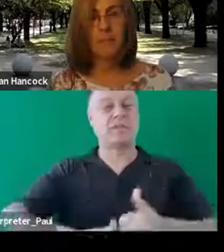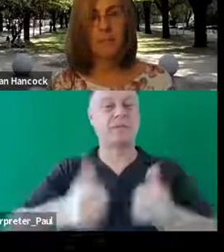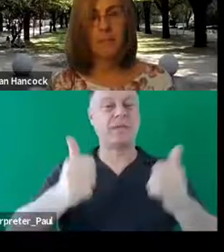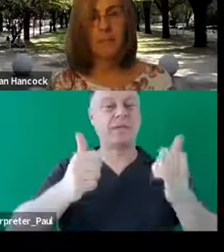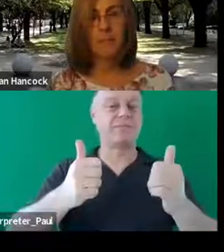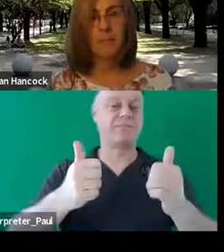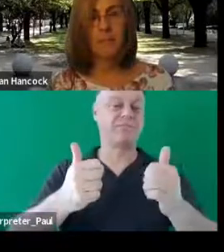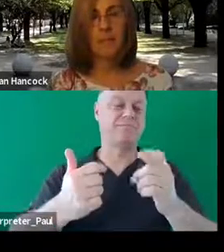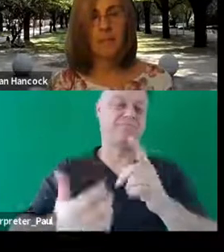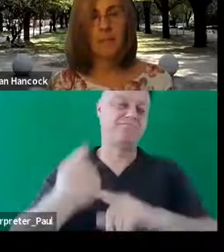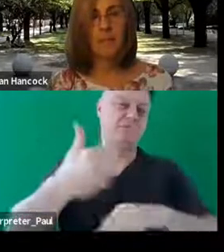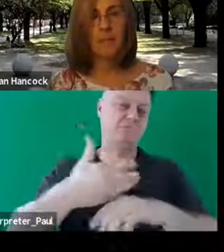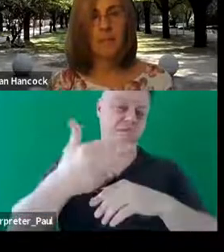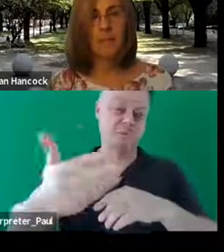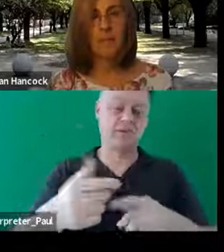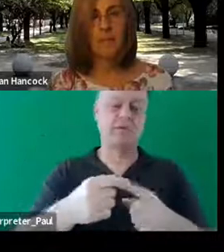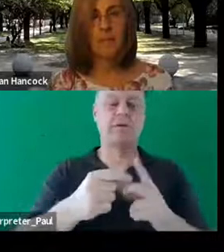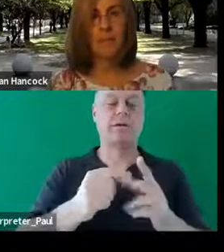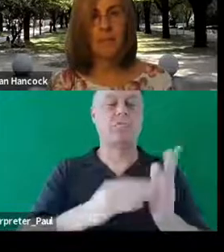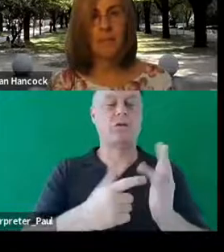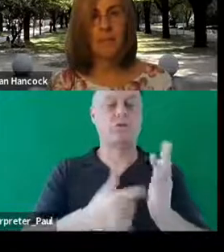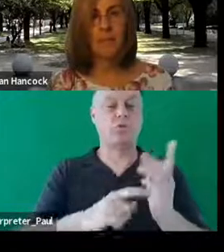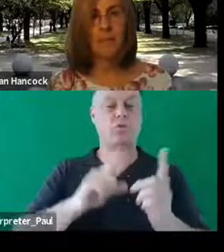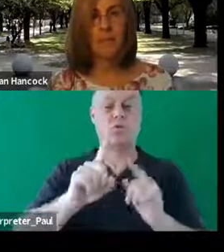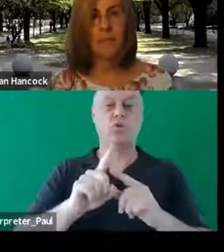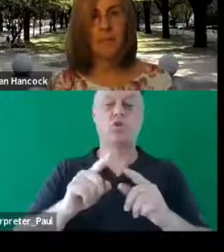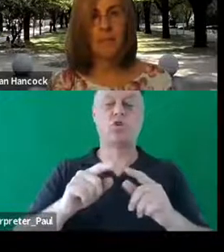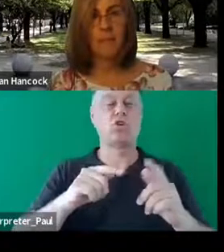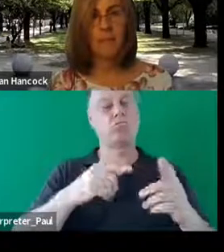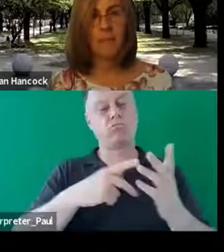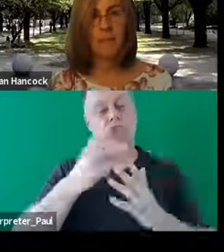mentors who have gone through our program and are now working in the field and I know that they are